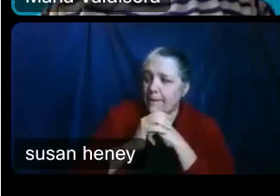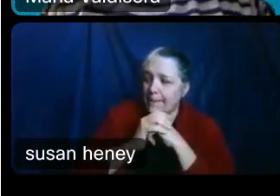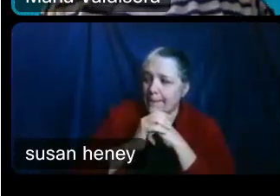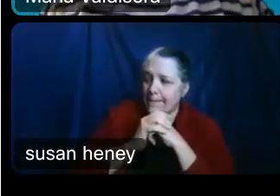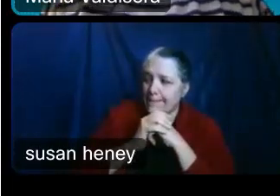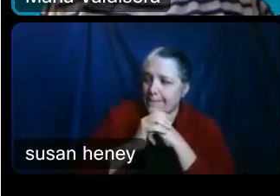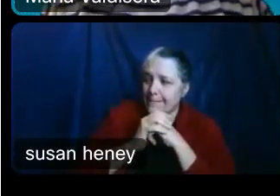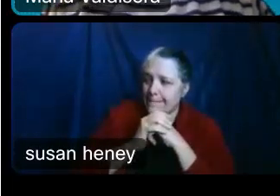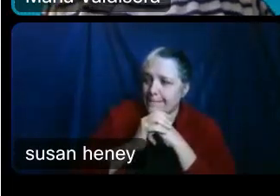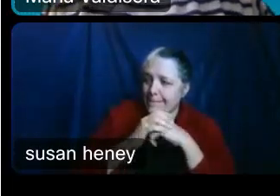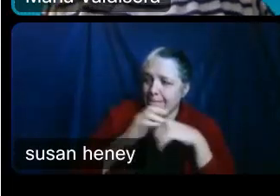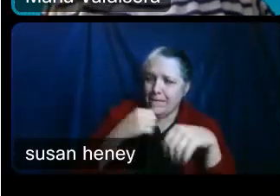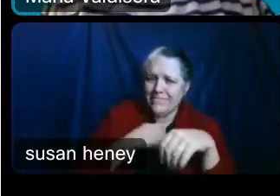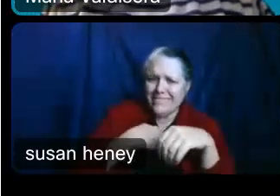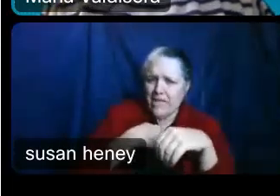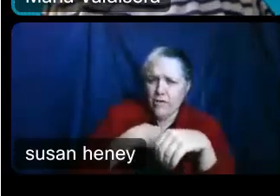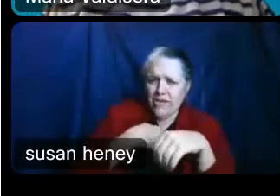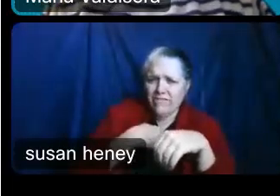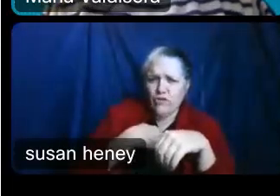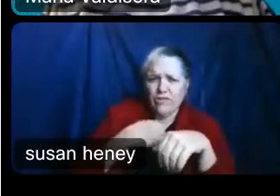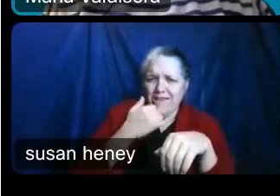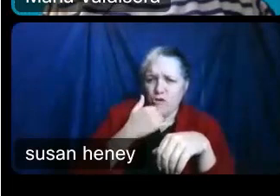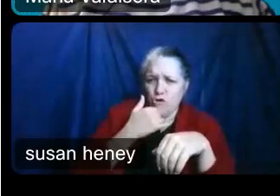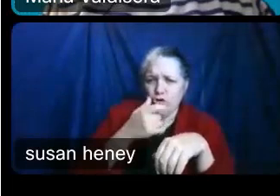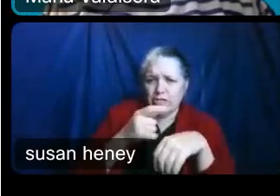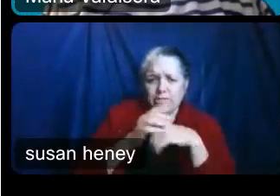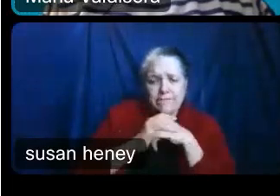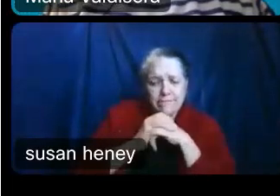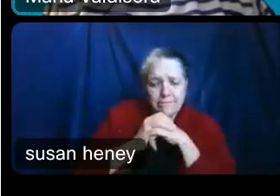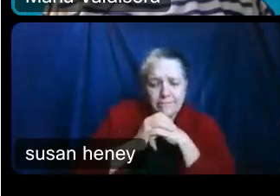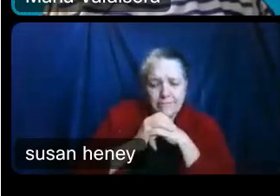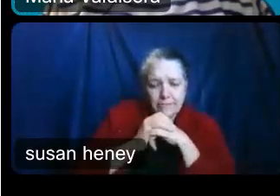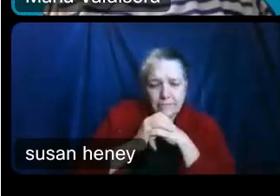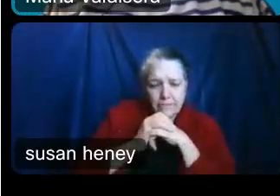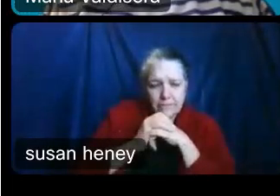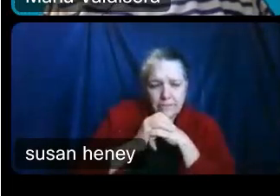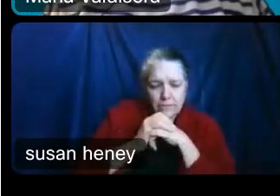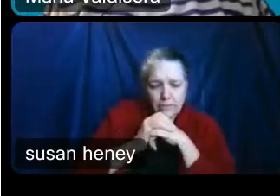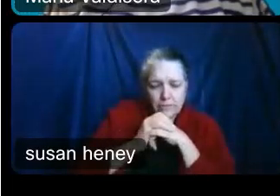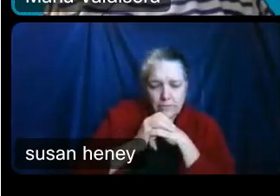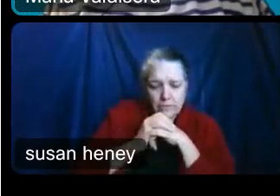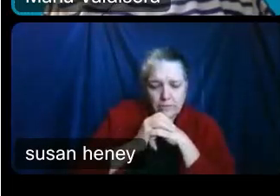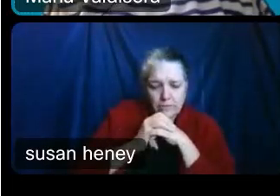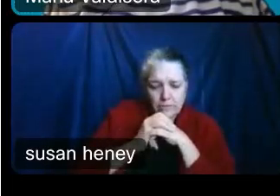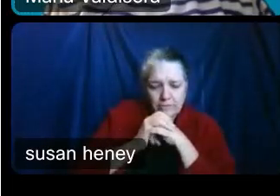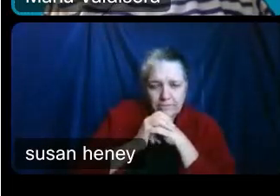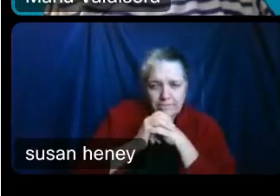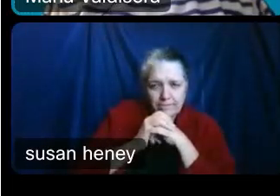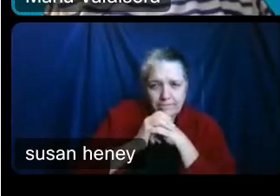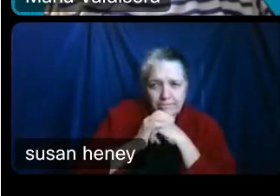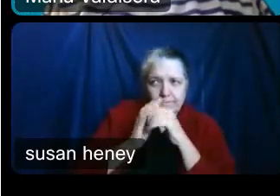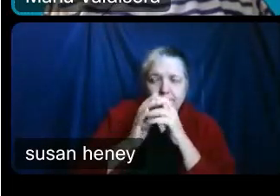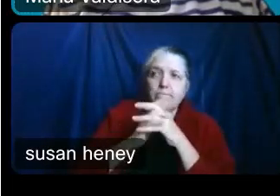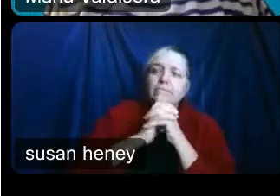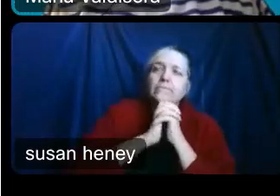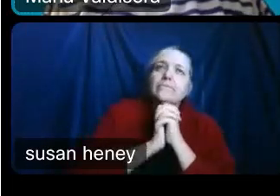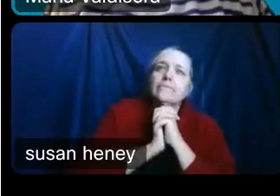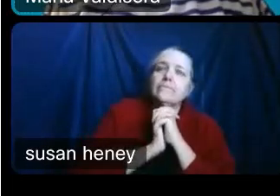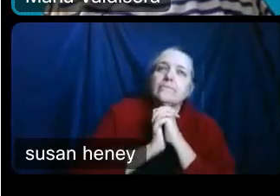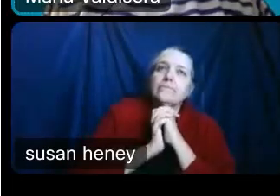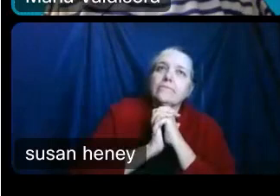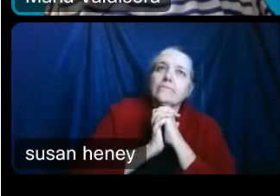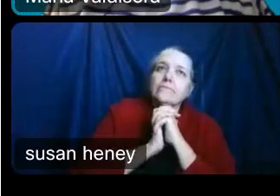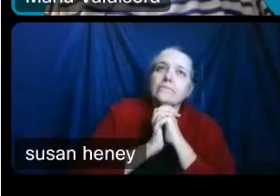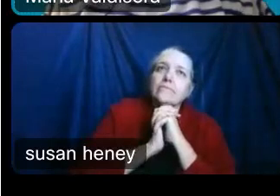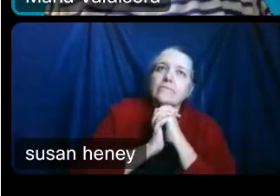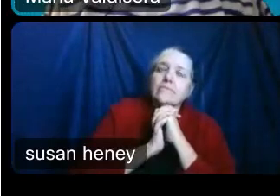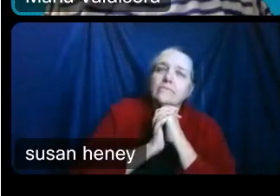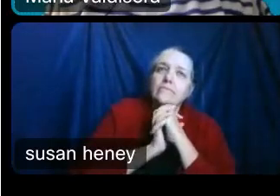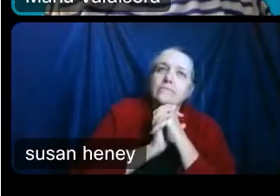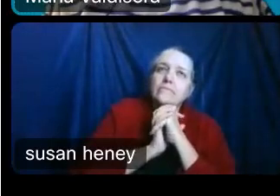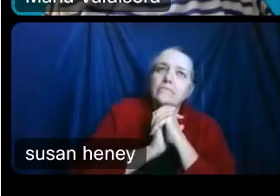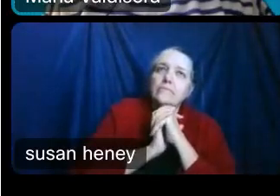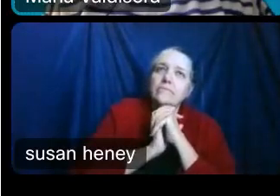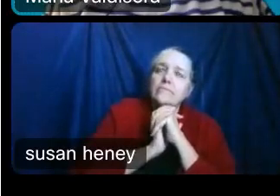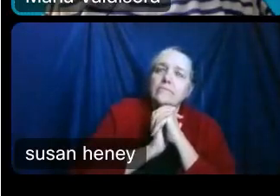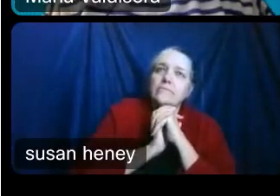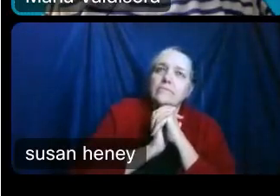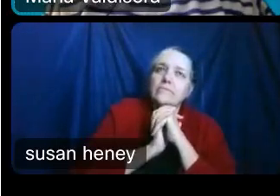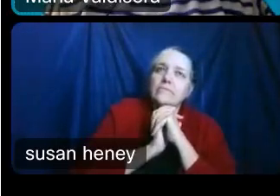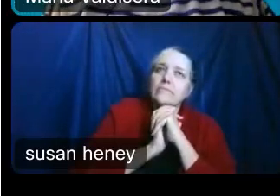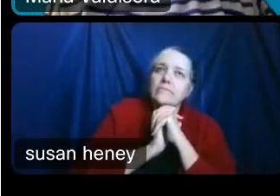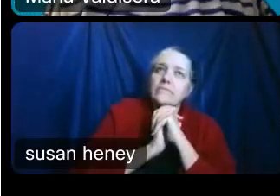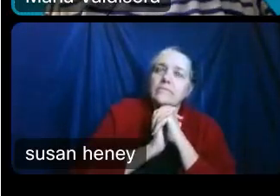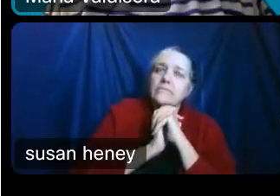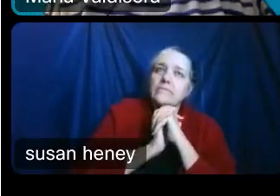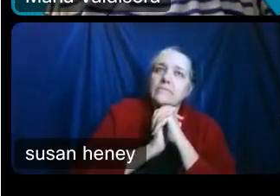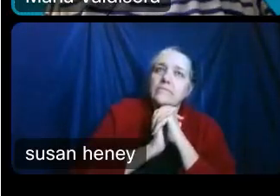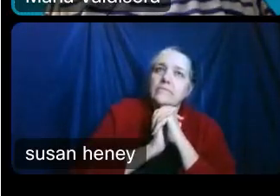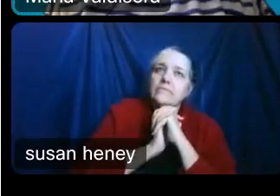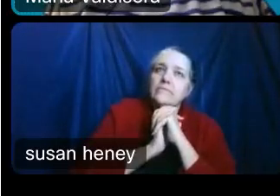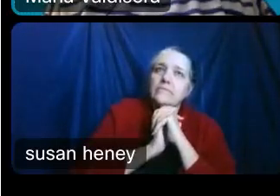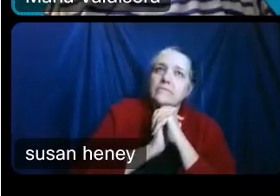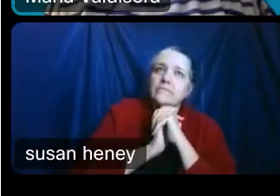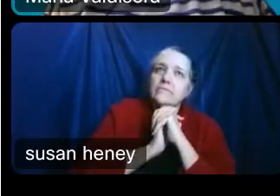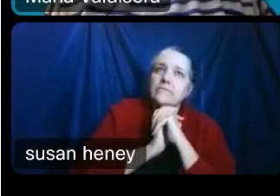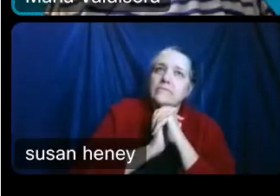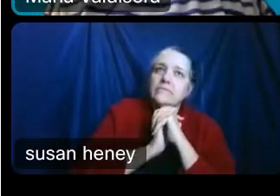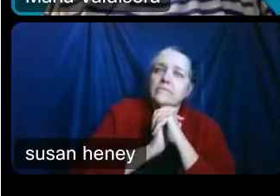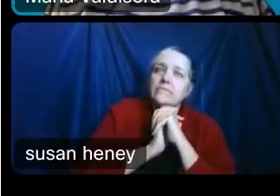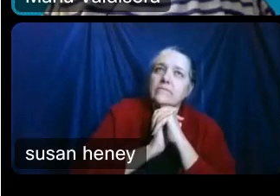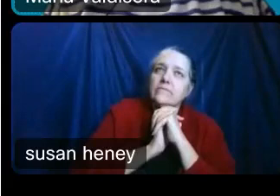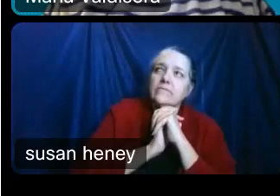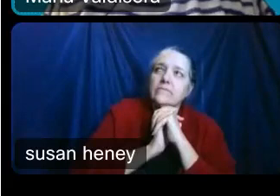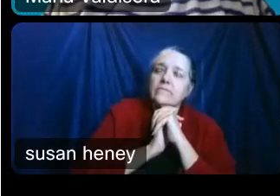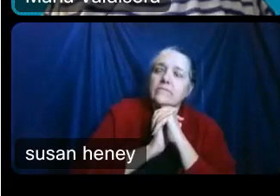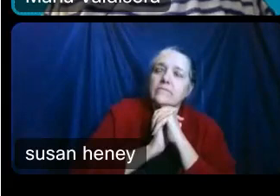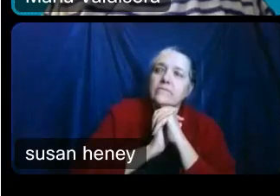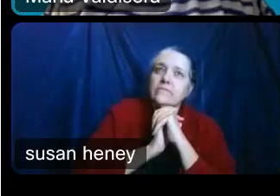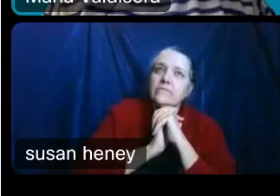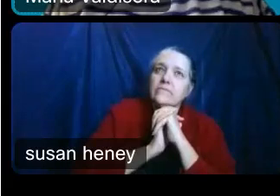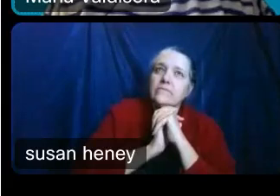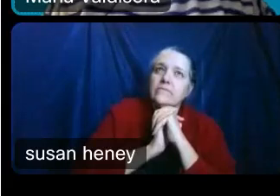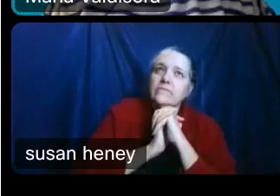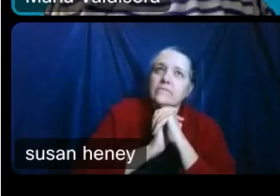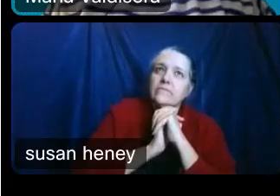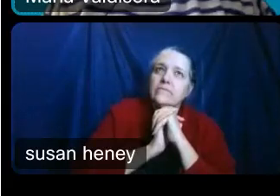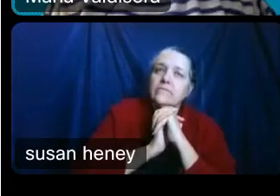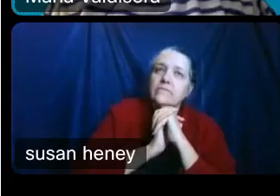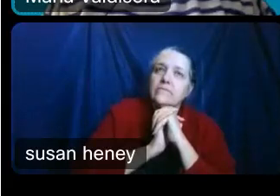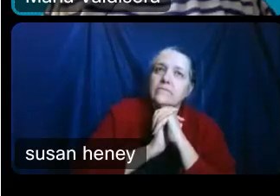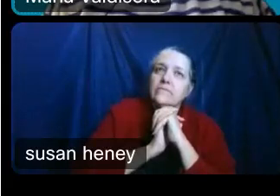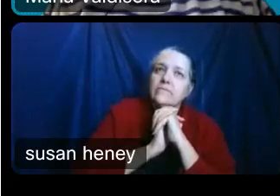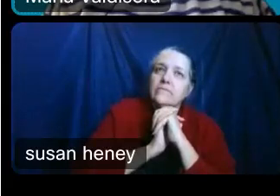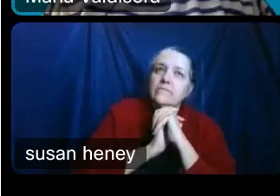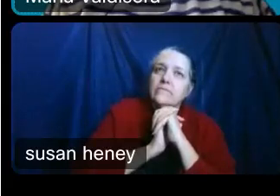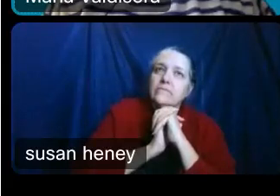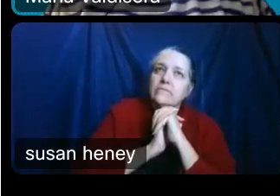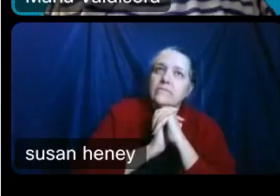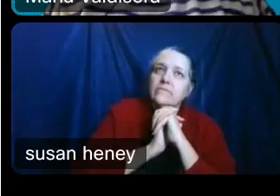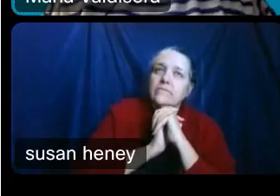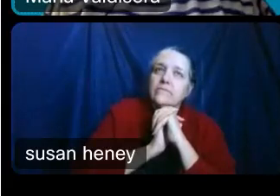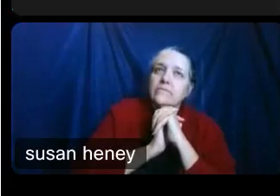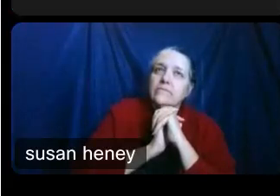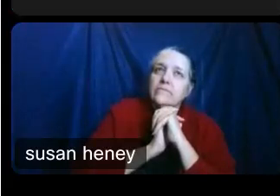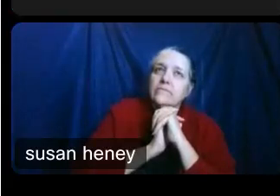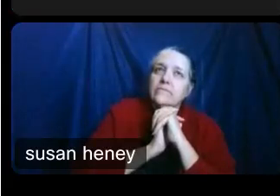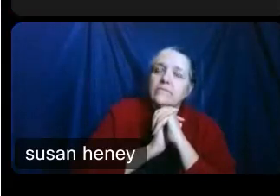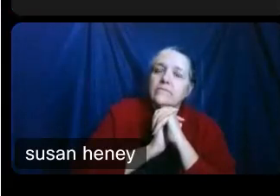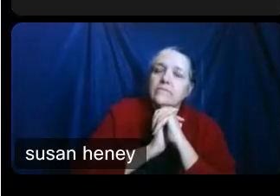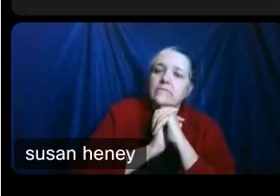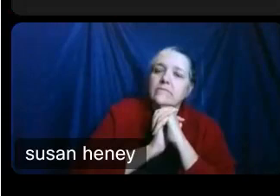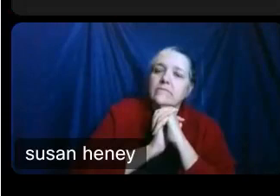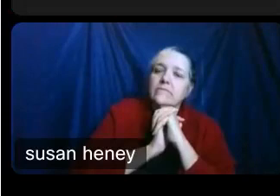apologize for the loading error. See if I can-- I'm going to-- Stop my video very quickly